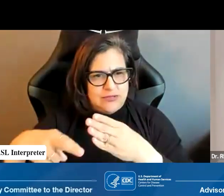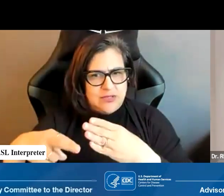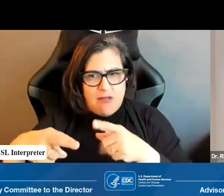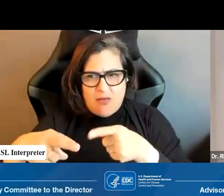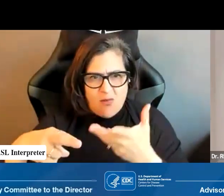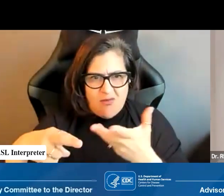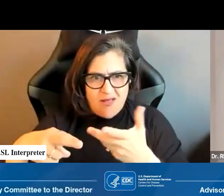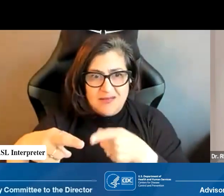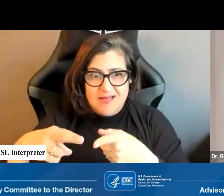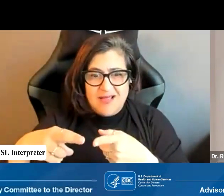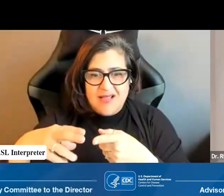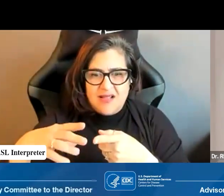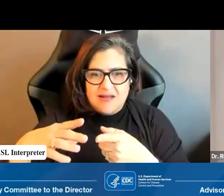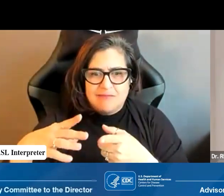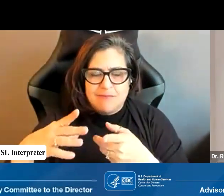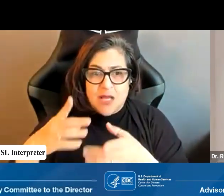And one of them is has to do with the people.